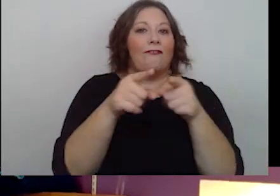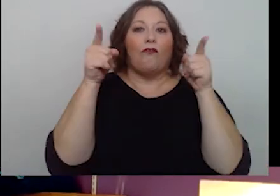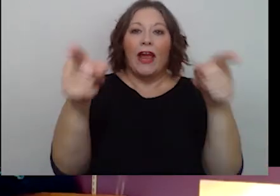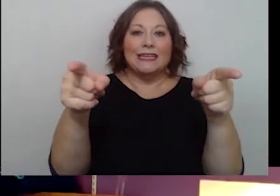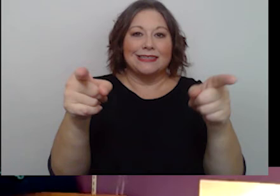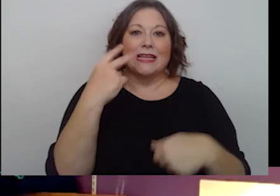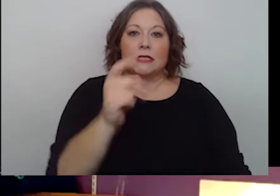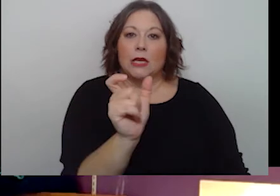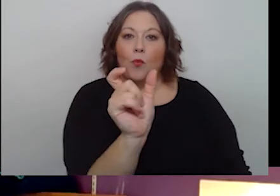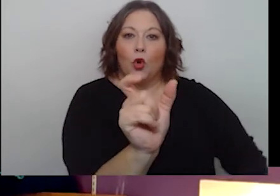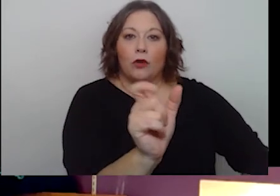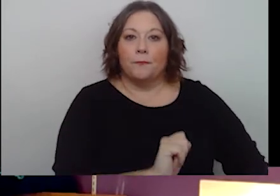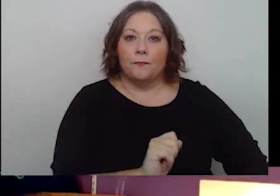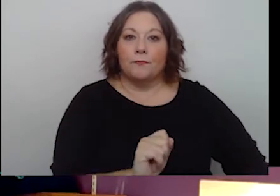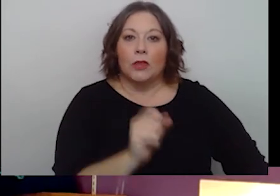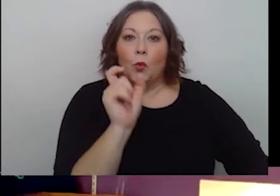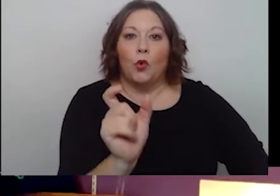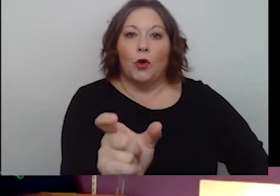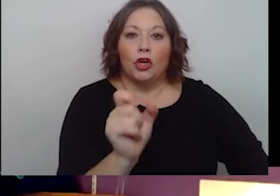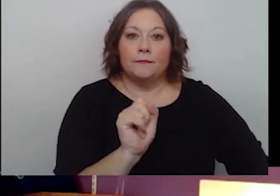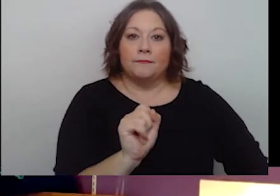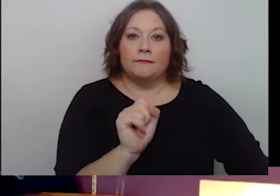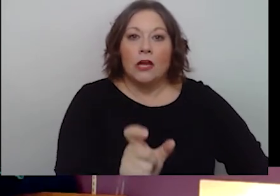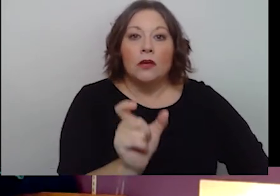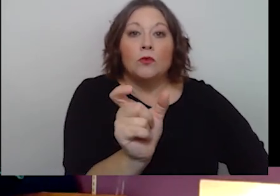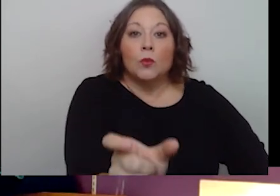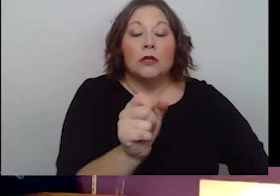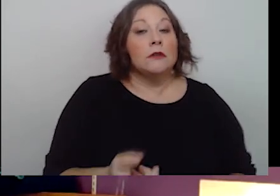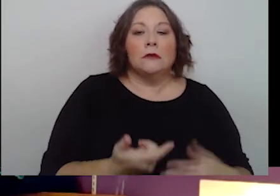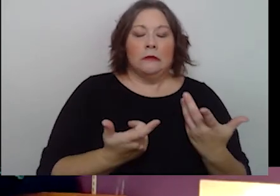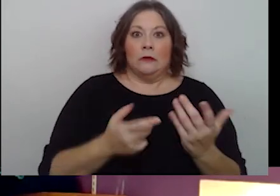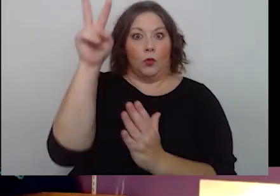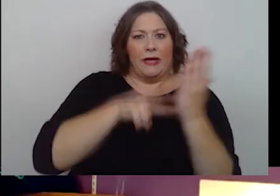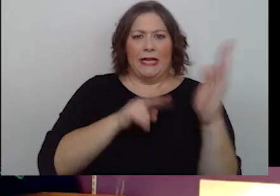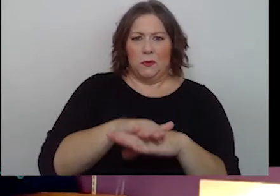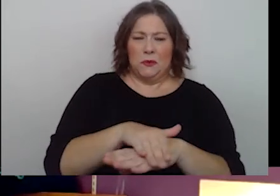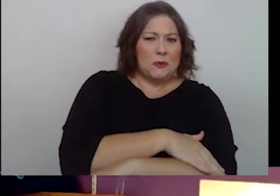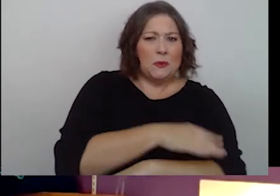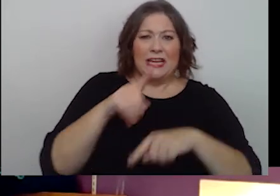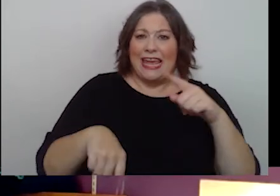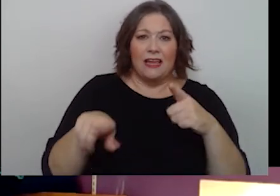words, basically, uh, it slows you down quite a bit of being able to read something fairly rapidly.